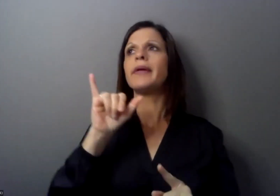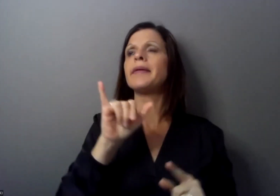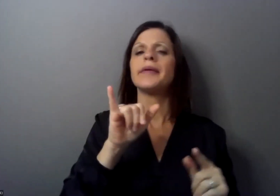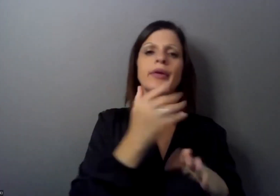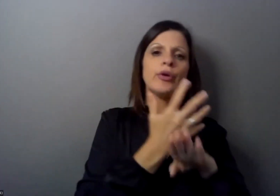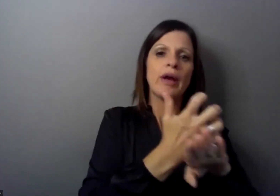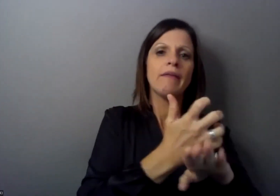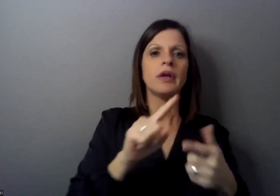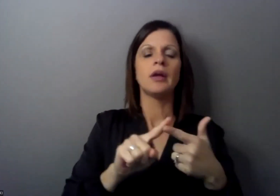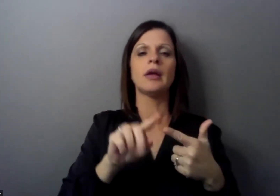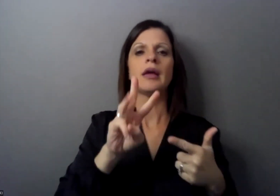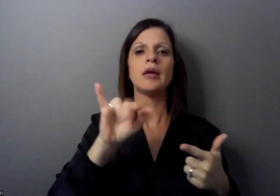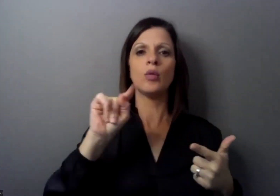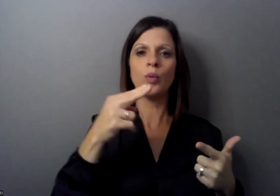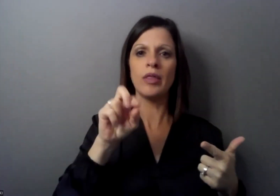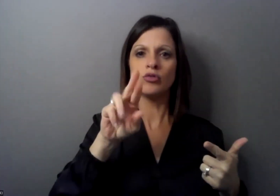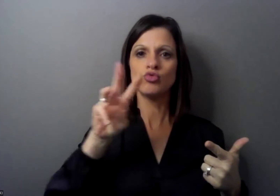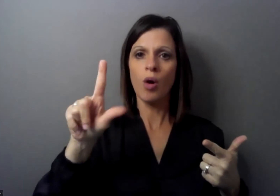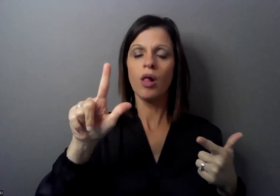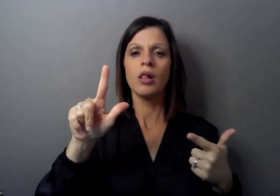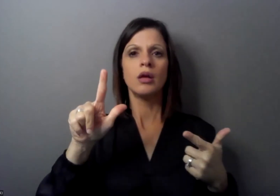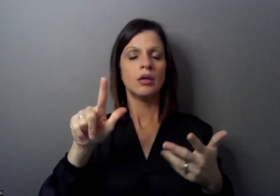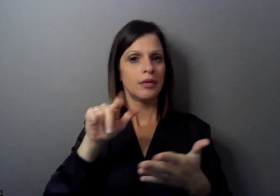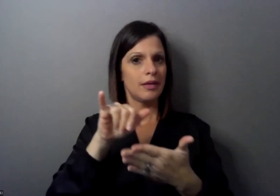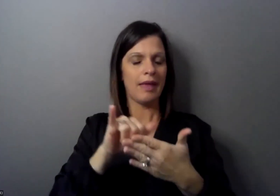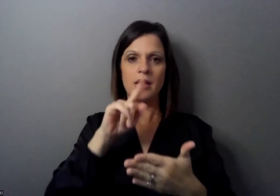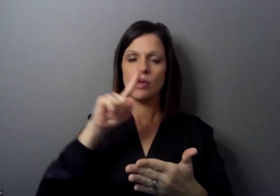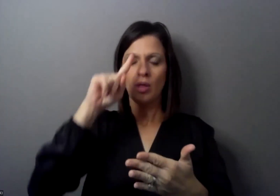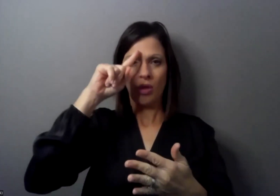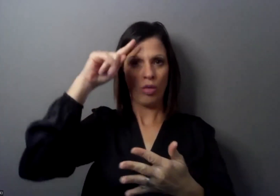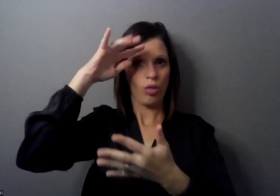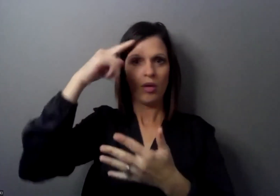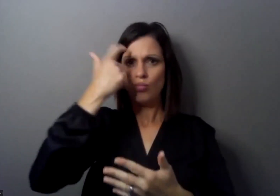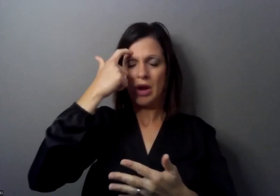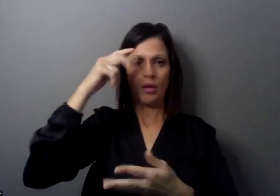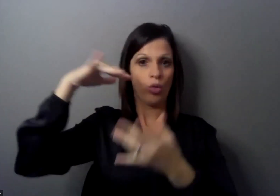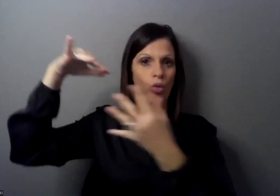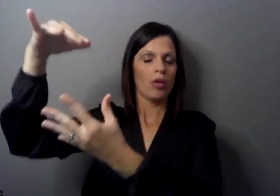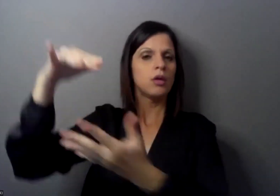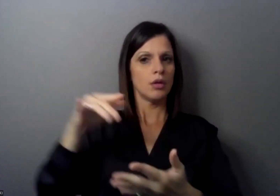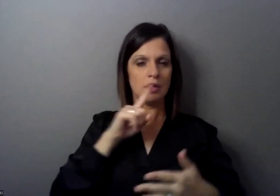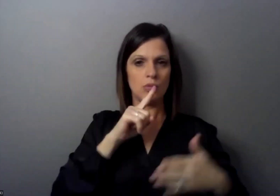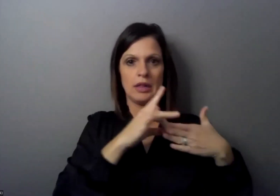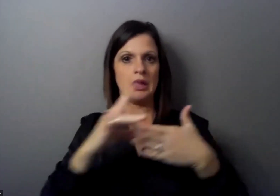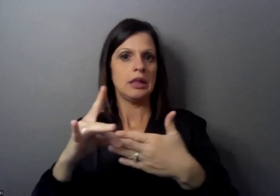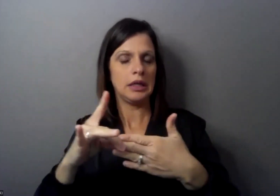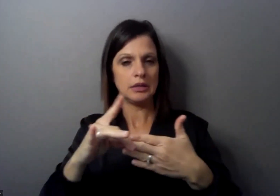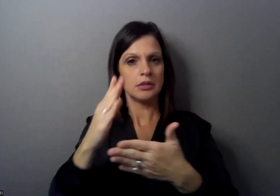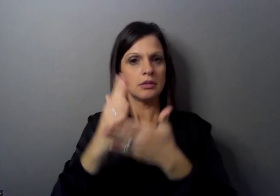set off an entire cascade system in the brain that drives someone to pick up that substance again.